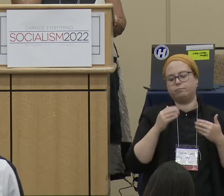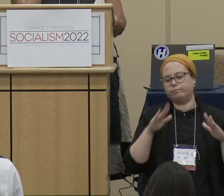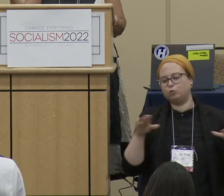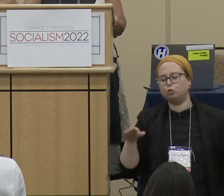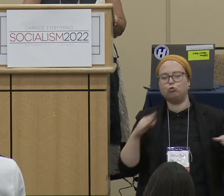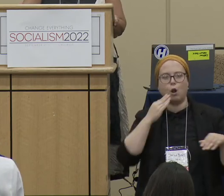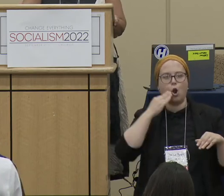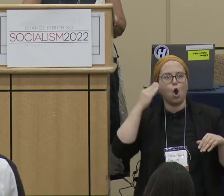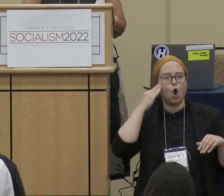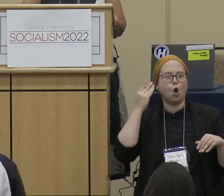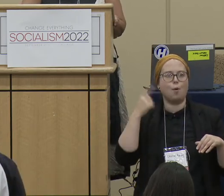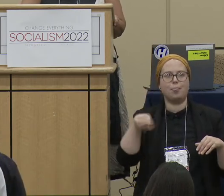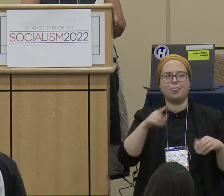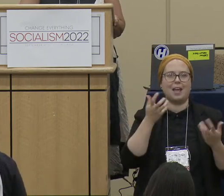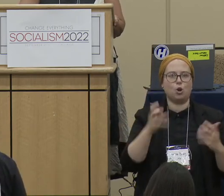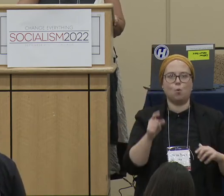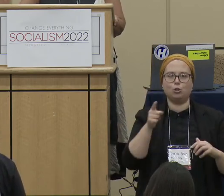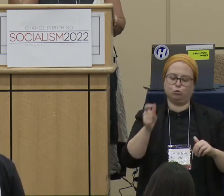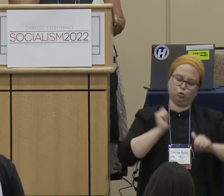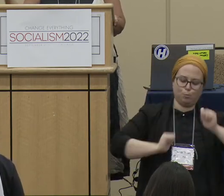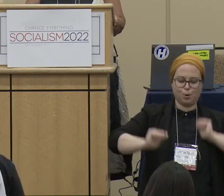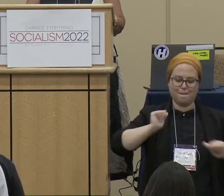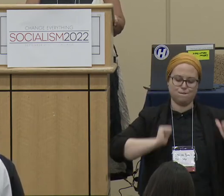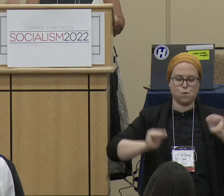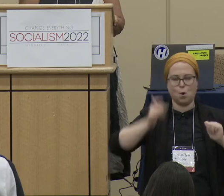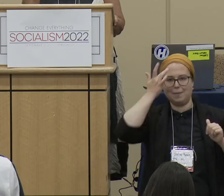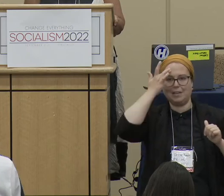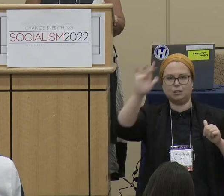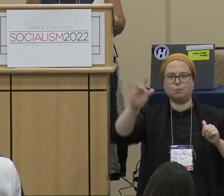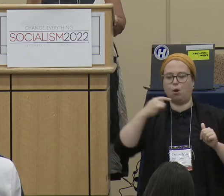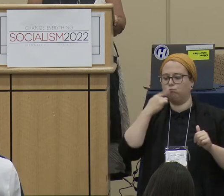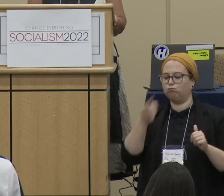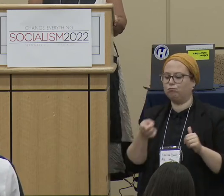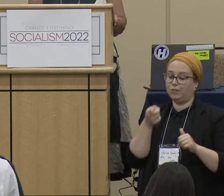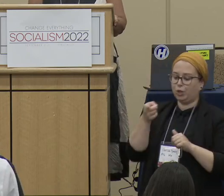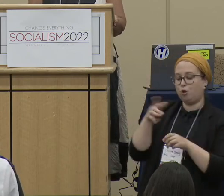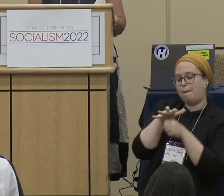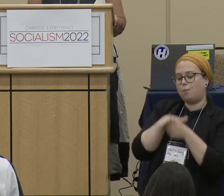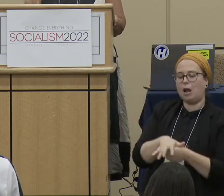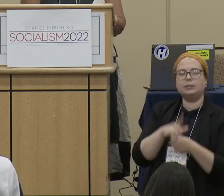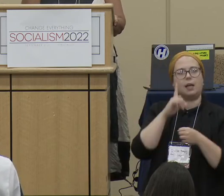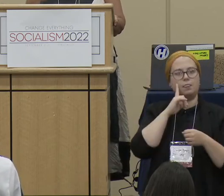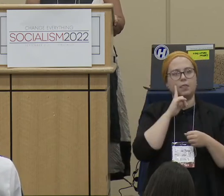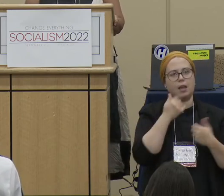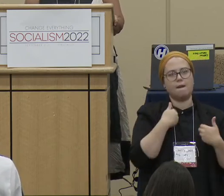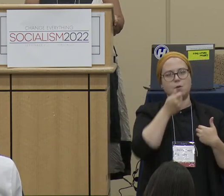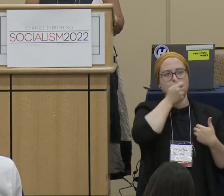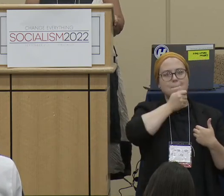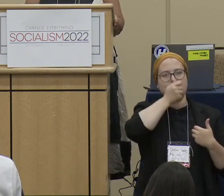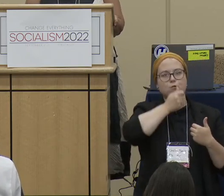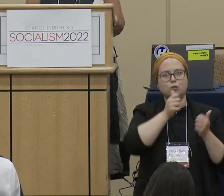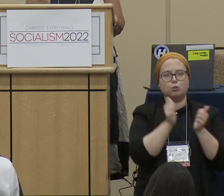two and three jobs and have kids at home. They don't want you to perform being smart and telling them how oppressed they